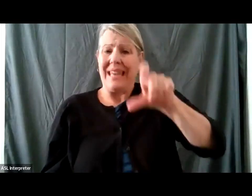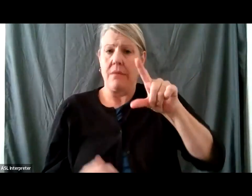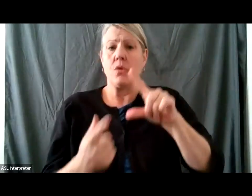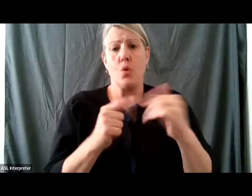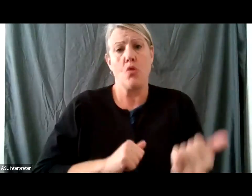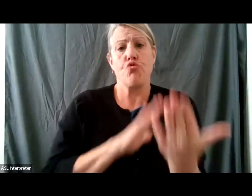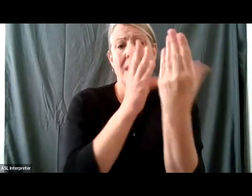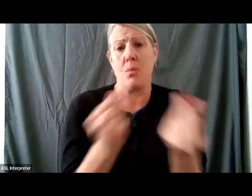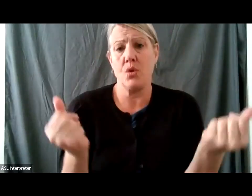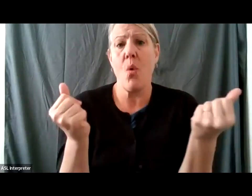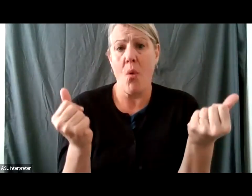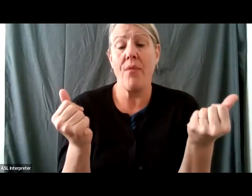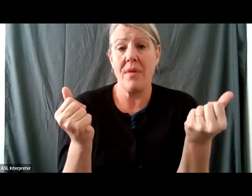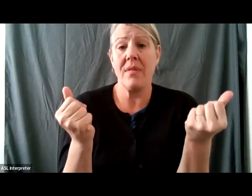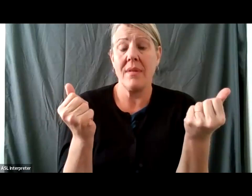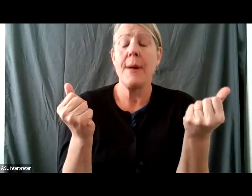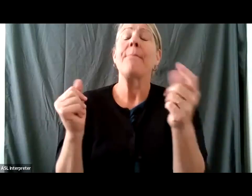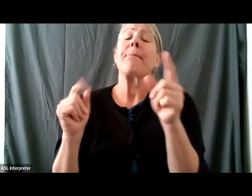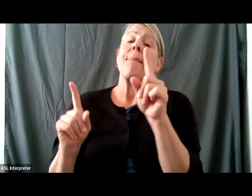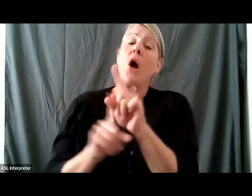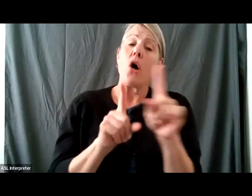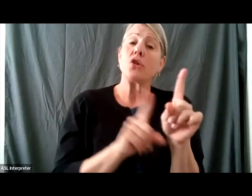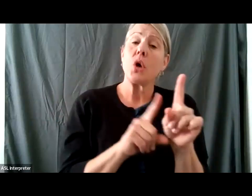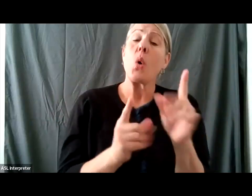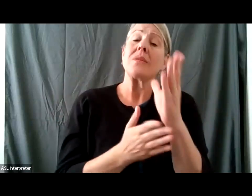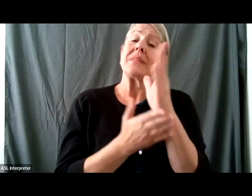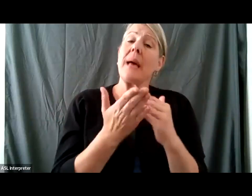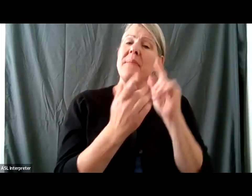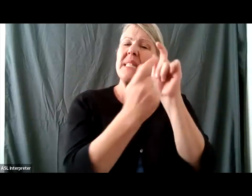And some of the nuts and bolts of what we'll be requiring.